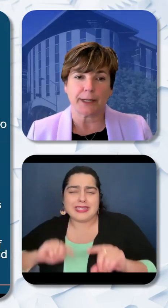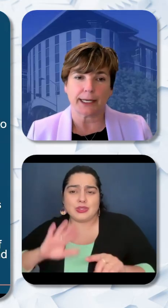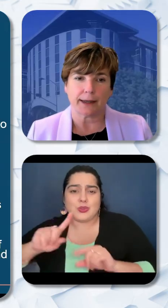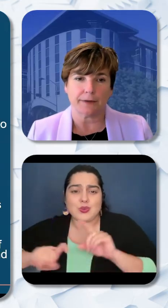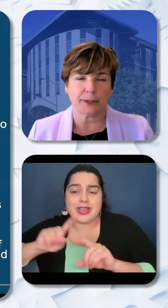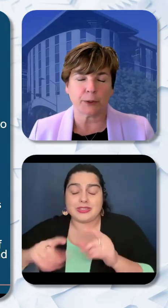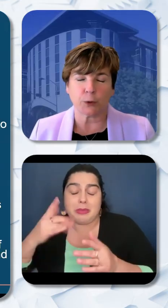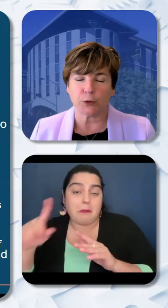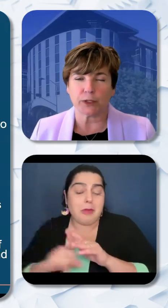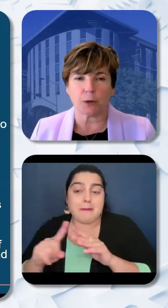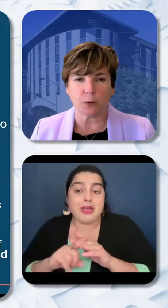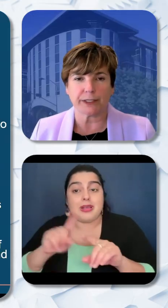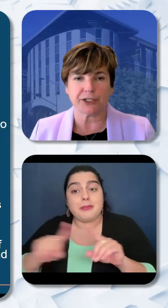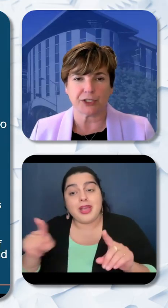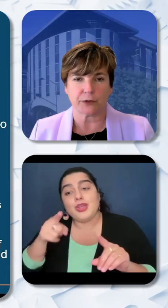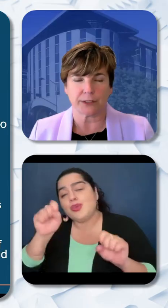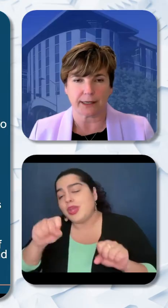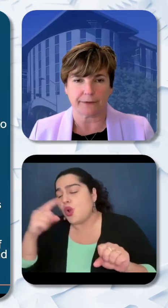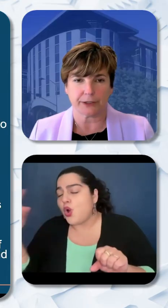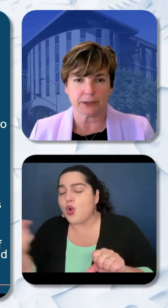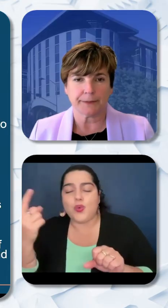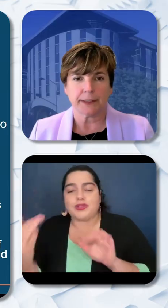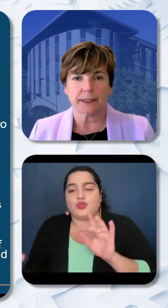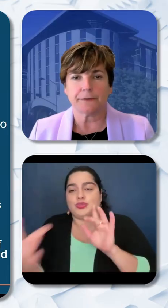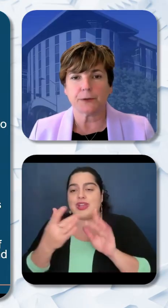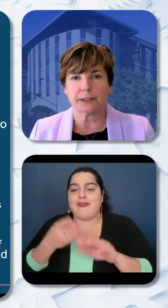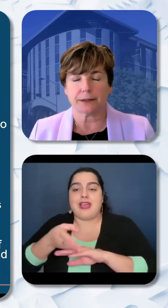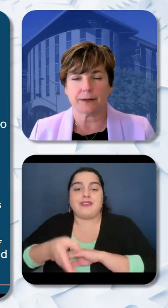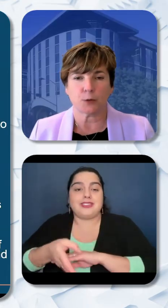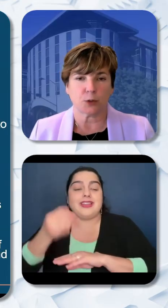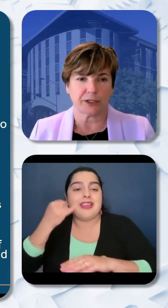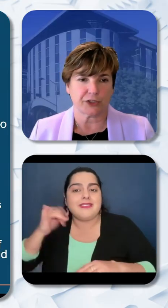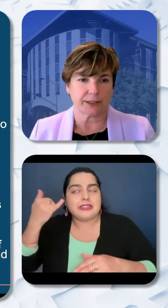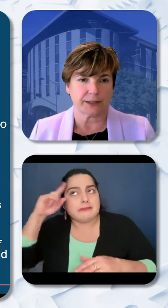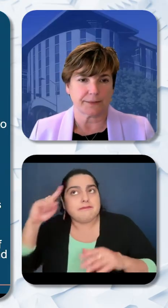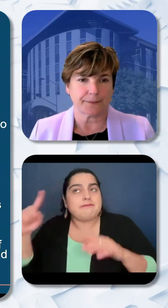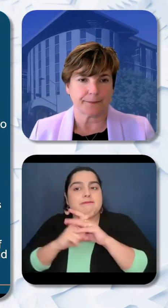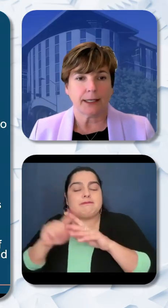you may have, but know you can always reach out to us after if you still have more questions.